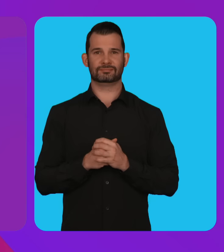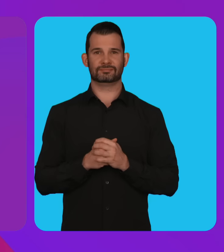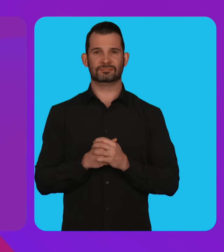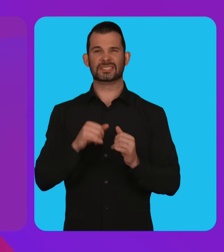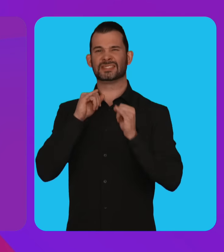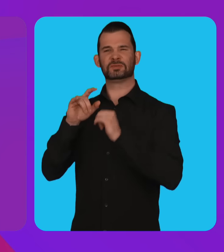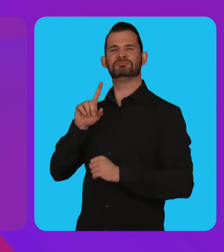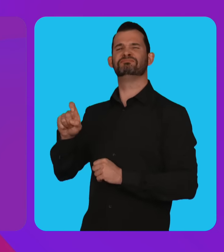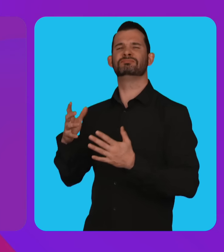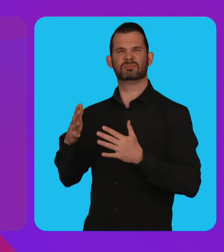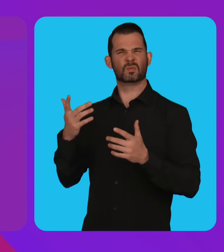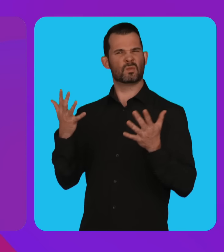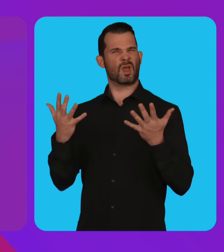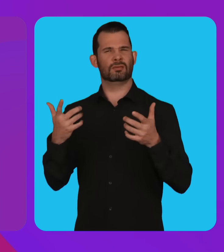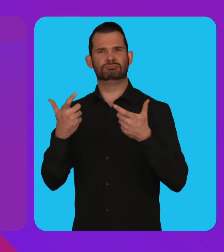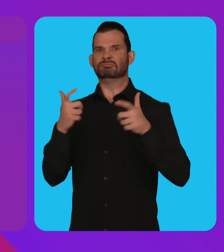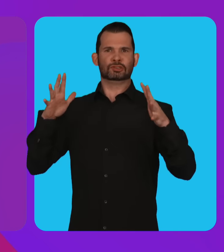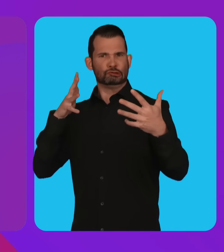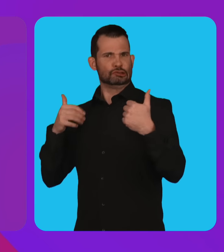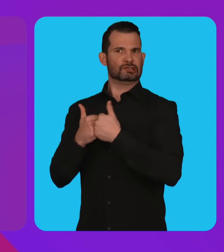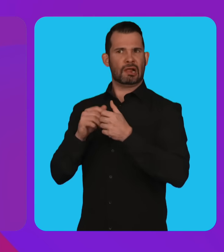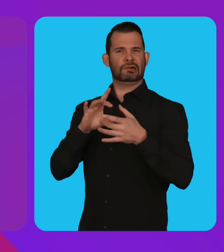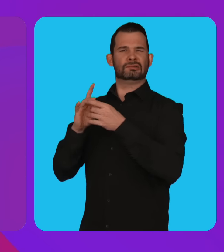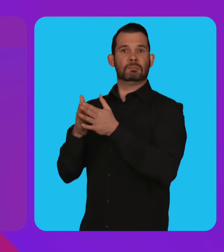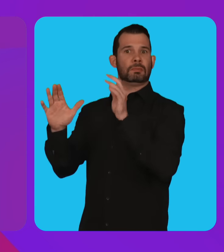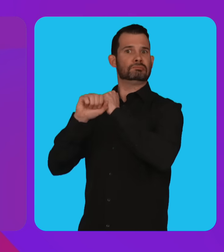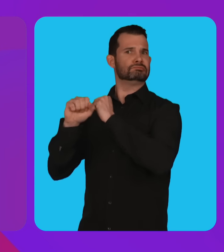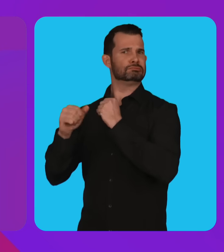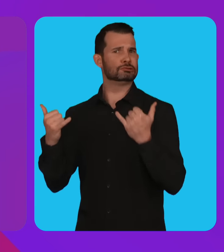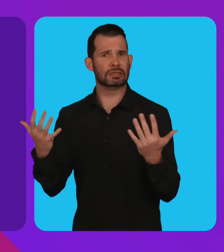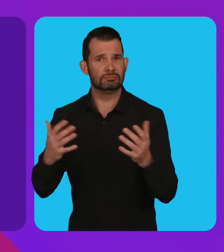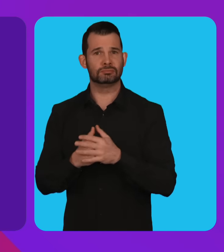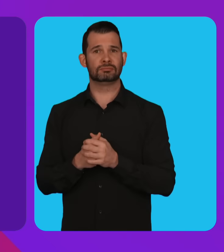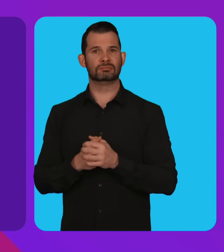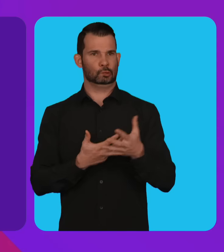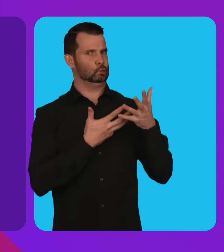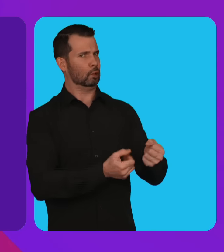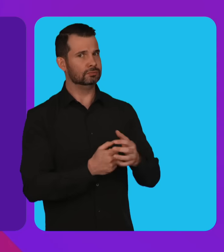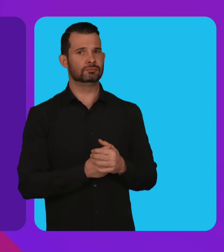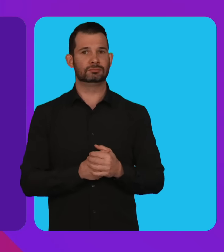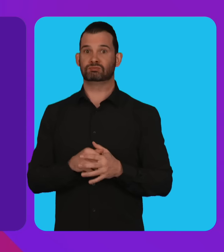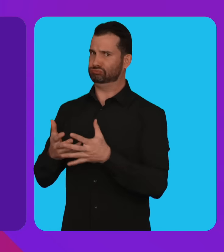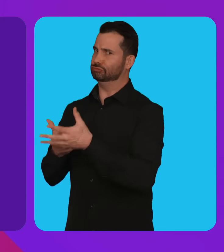[Interviewer] What is the greatest challenge facing public broadcasting today? Trust [French]. [Interpreter 2] Trust.